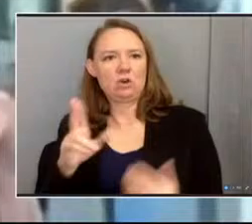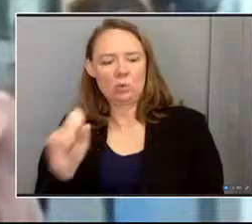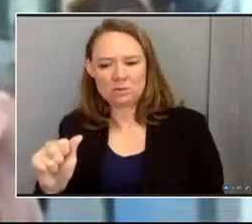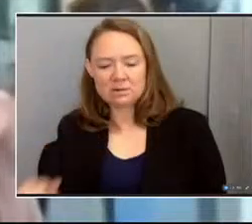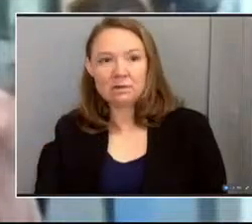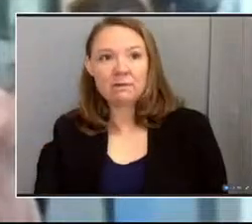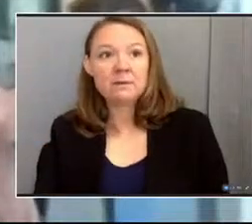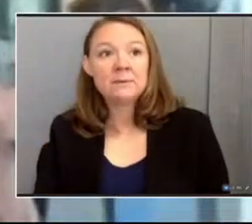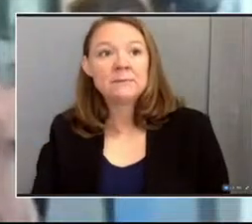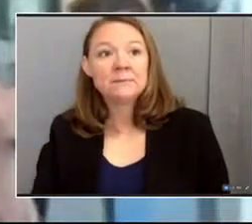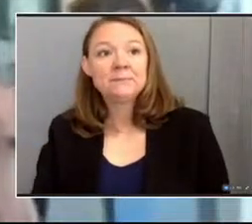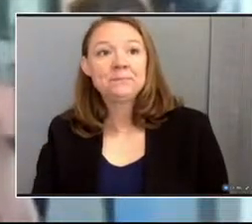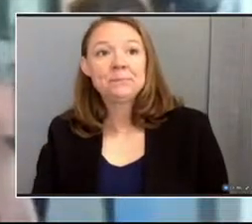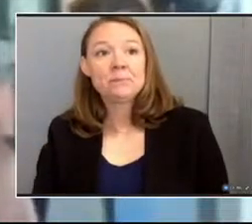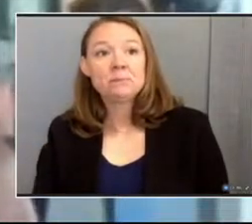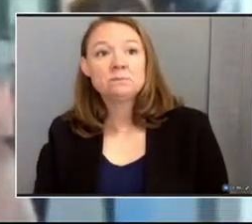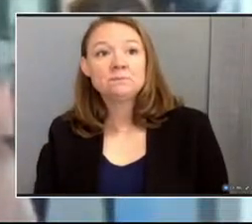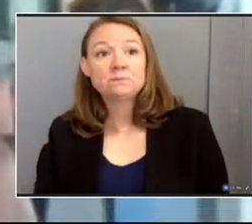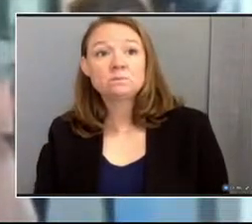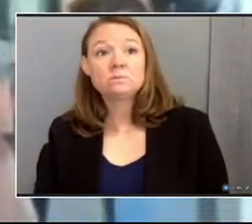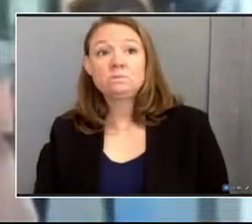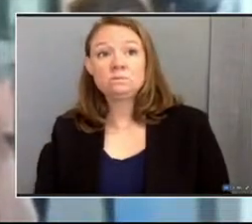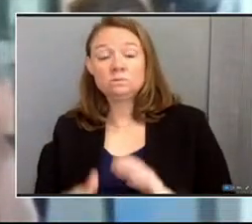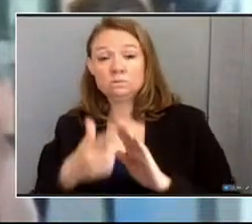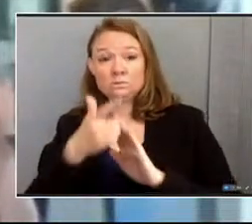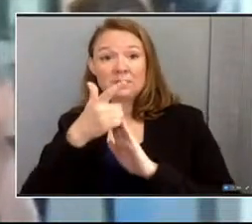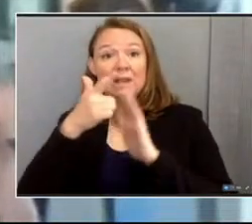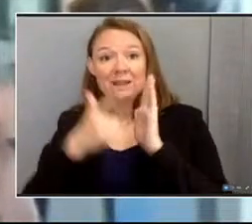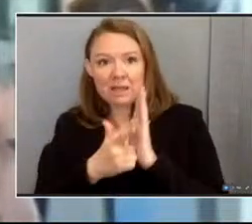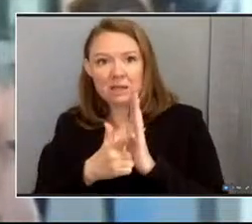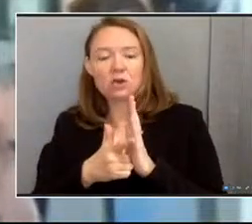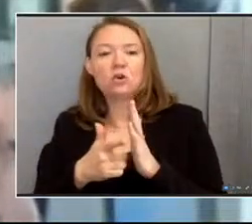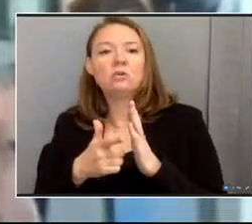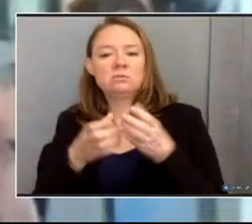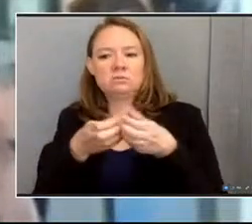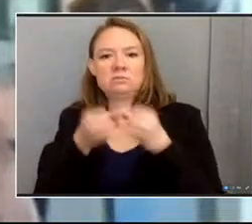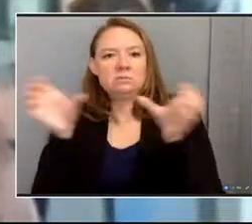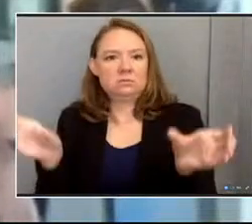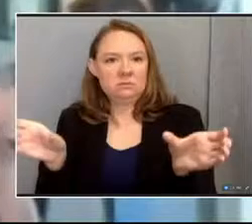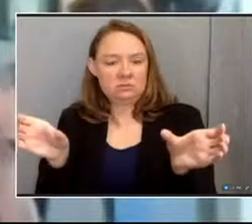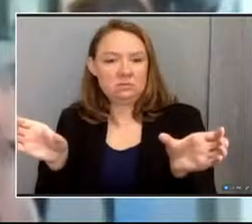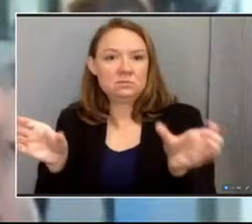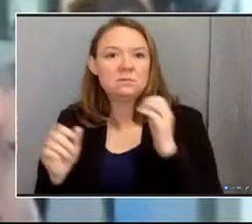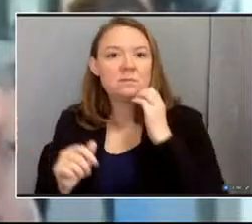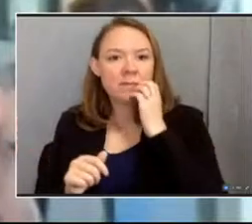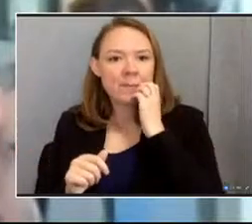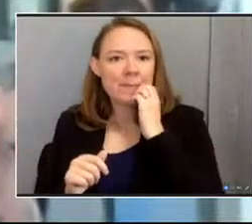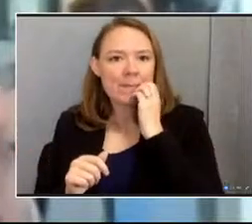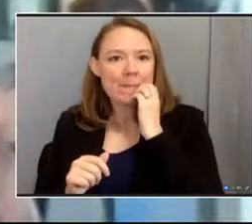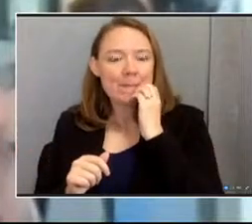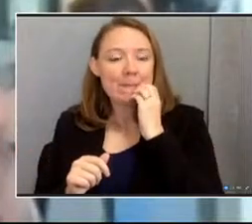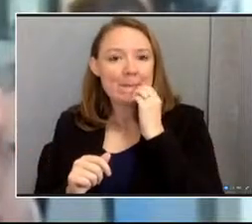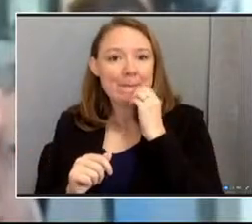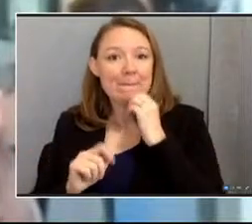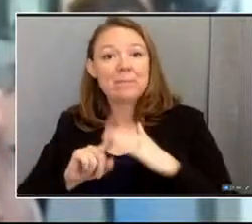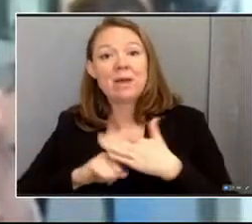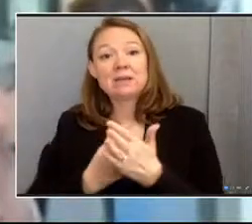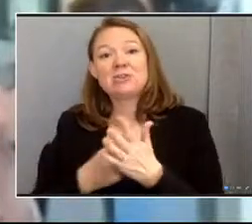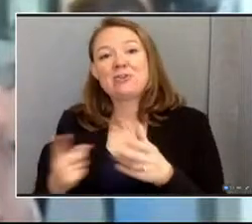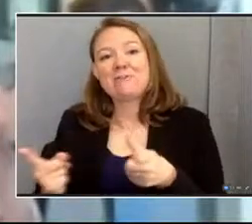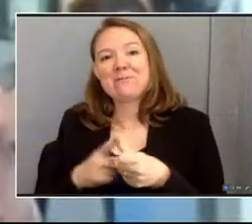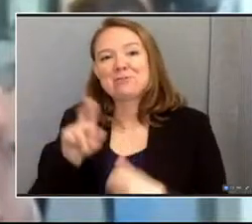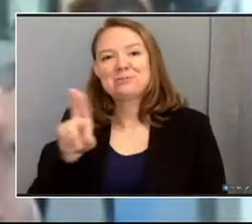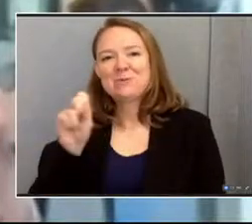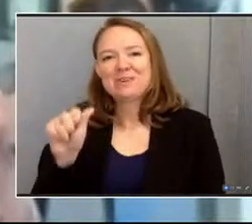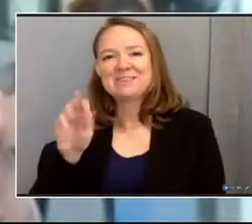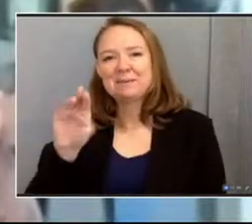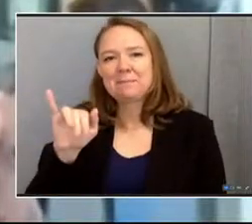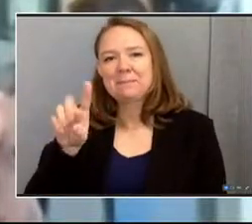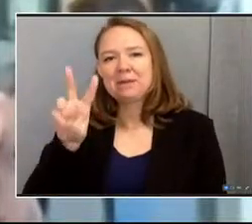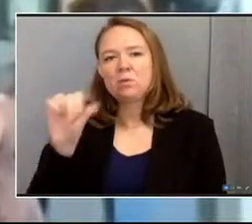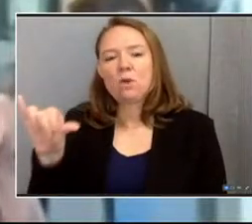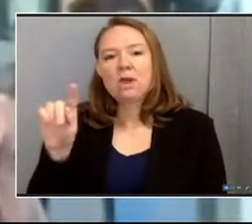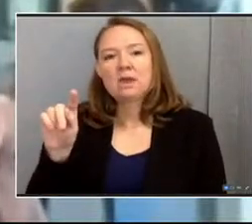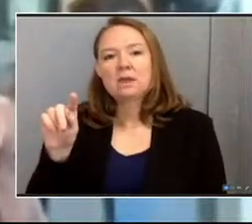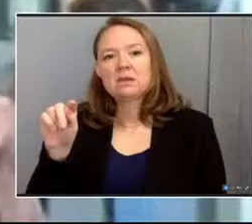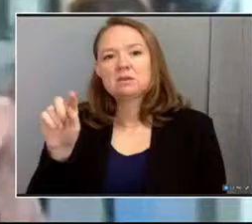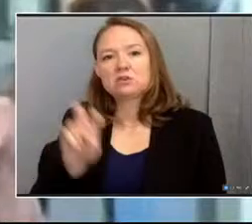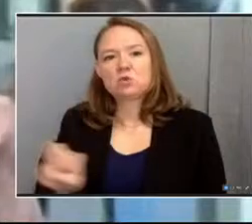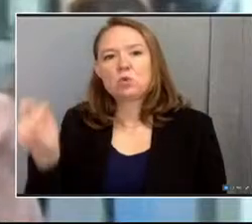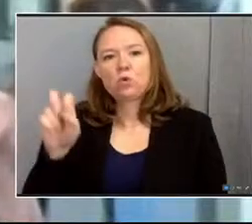even when we started first United States midway tour with my accompanist and arranger Mr. William Billy King